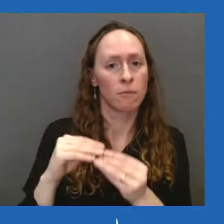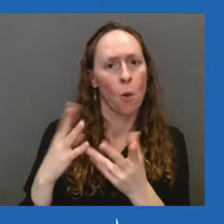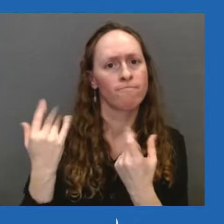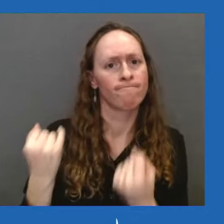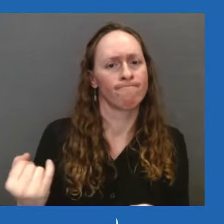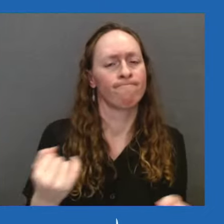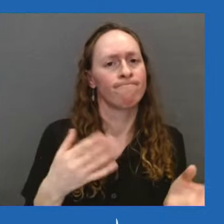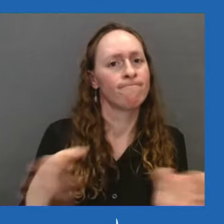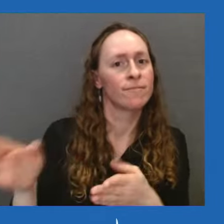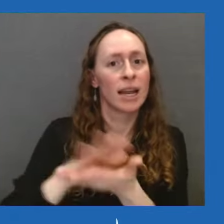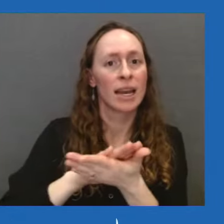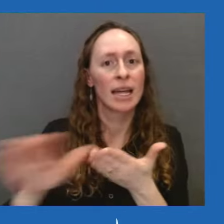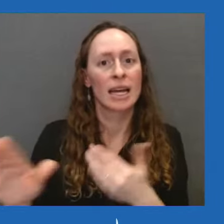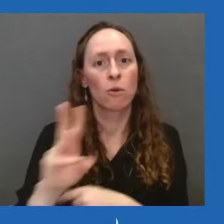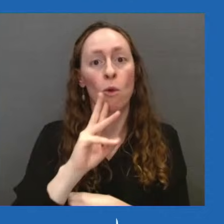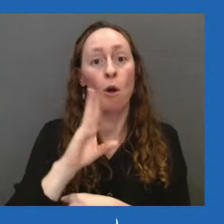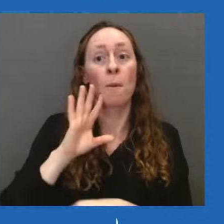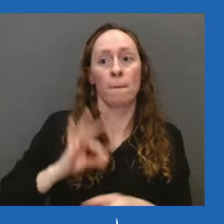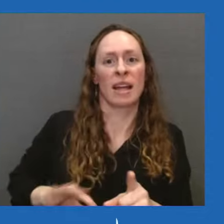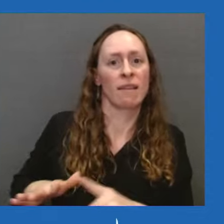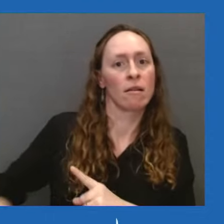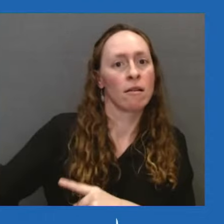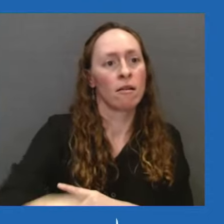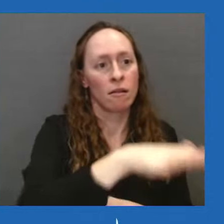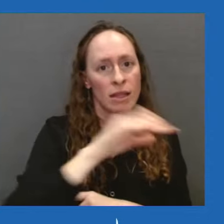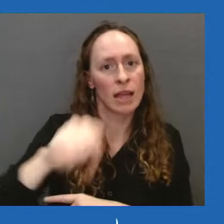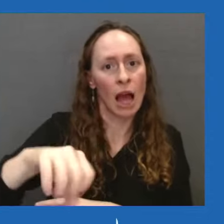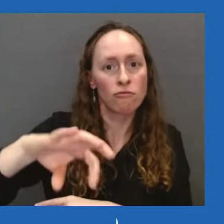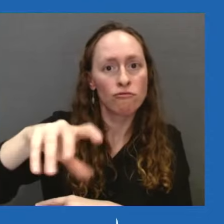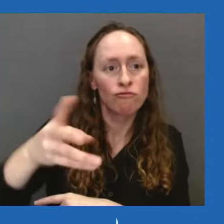And that's not all. We haven't forgotten Tribal lands here in Colorado.